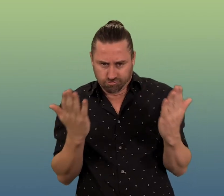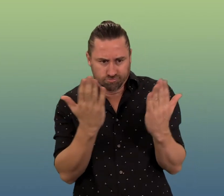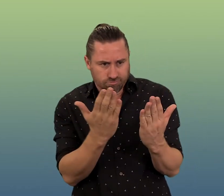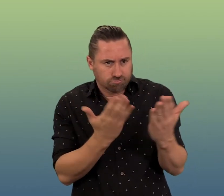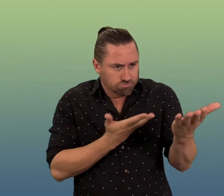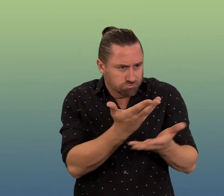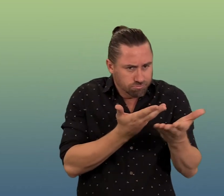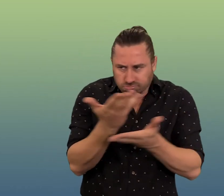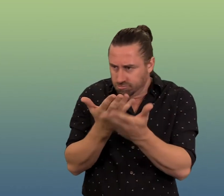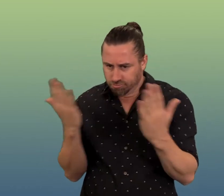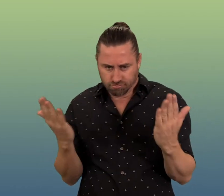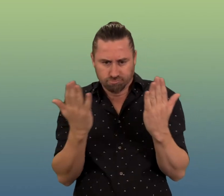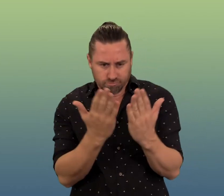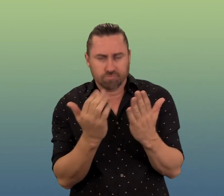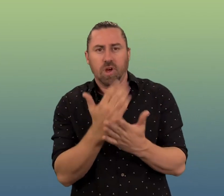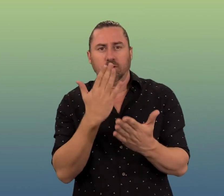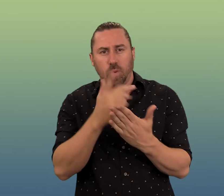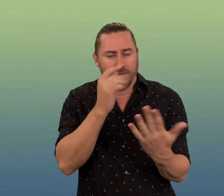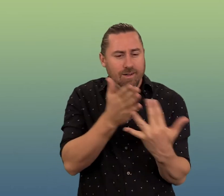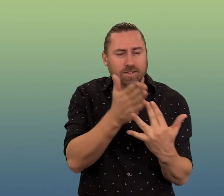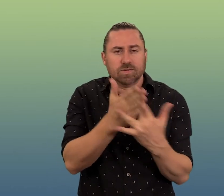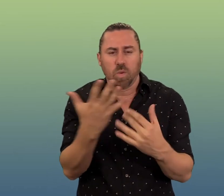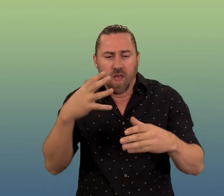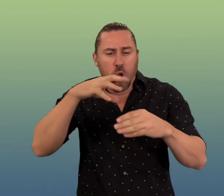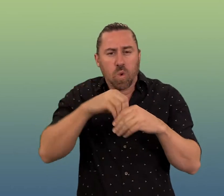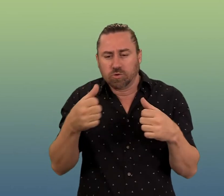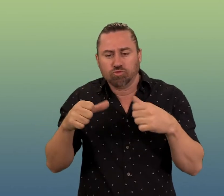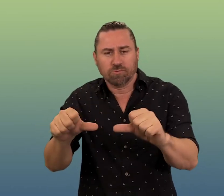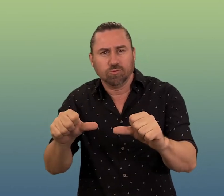the Transport and Main Roads Accessibility and Inclusion Strategy.